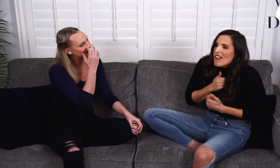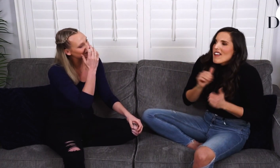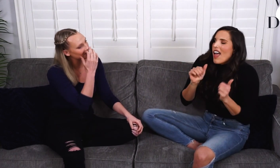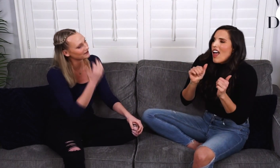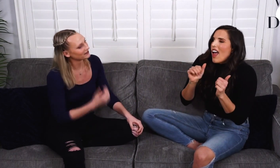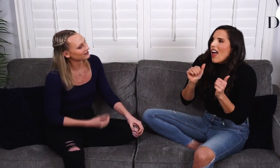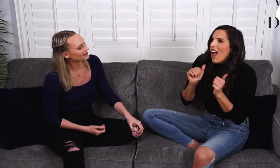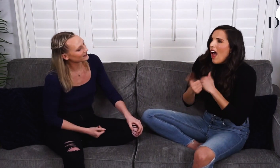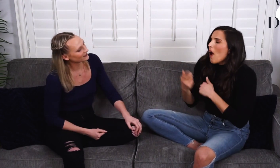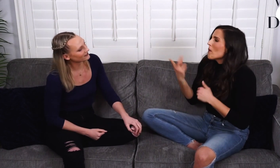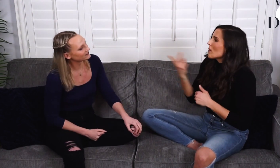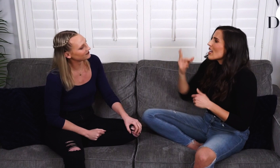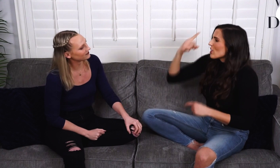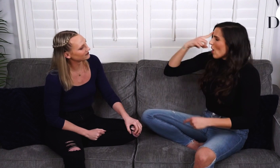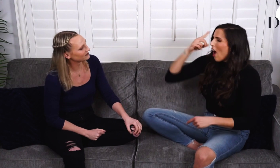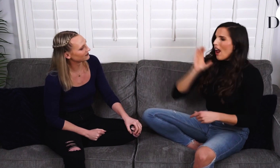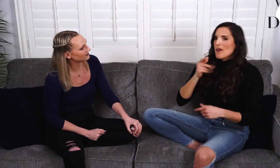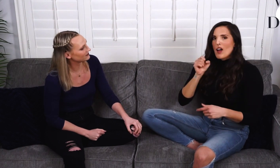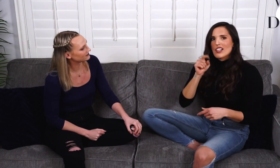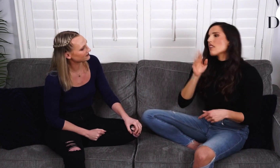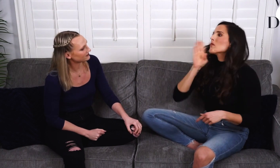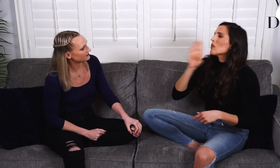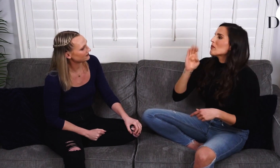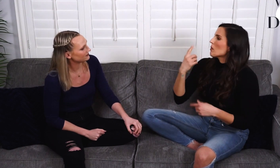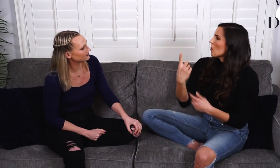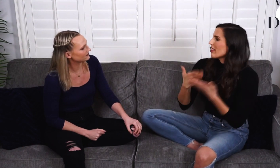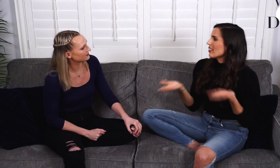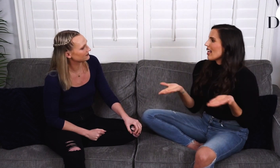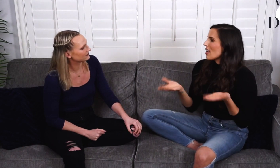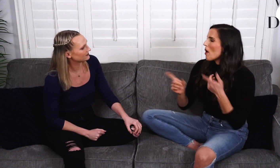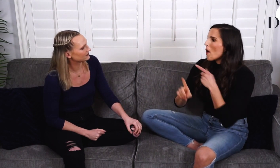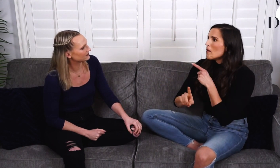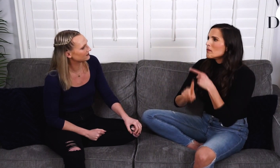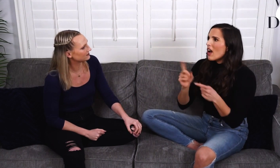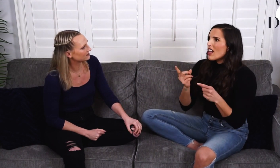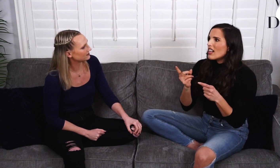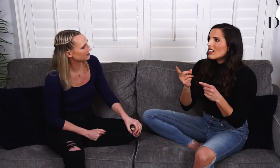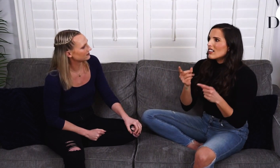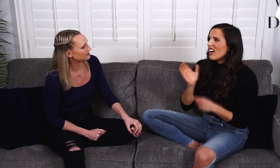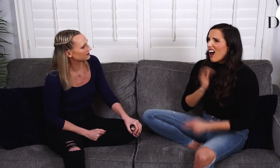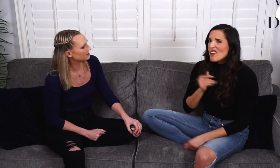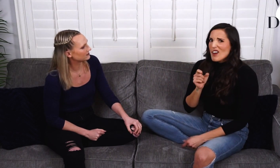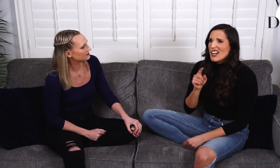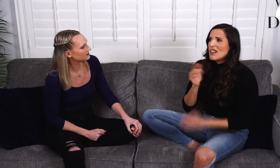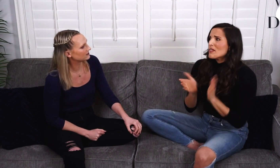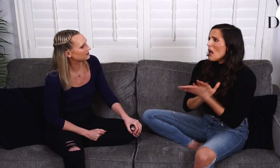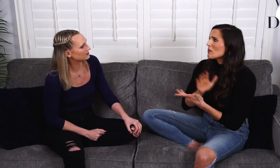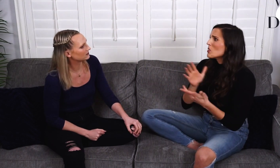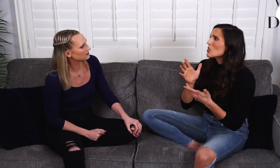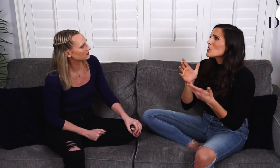But really I love how we thought our podcast with just be one little thing, but our podcast